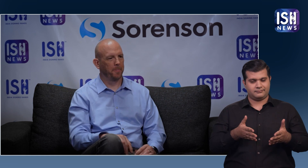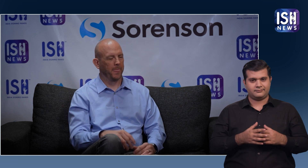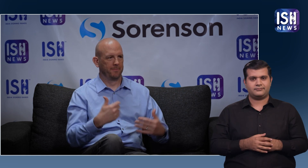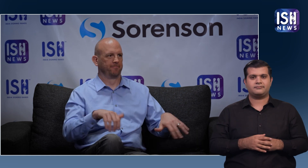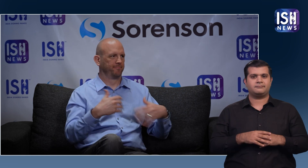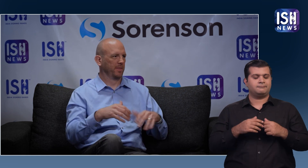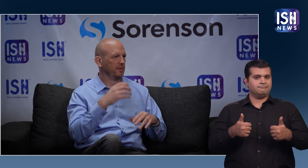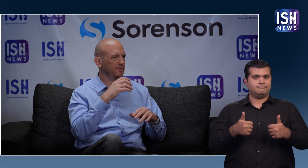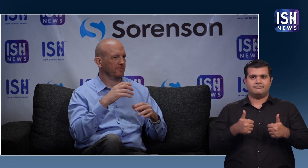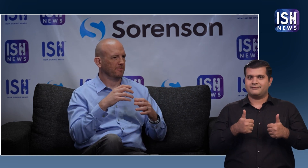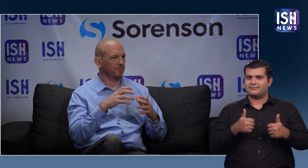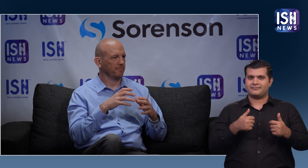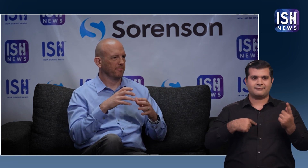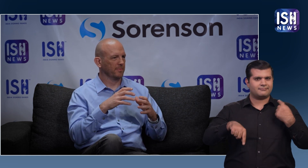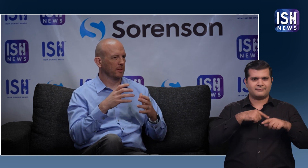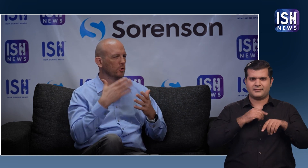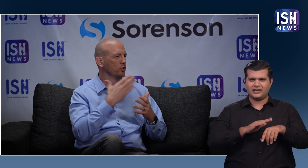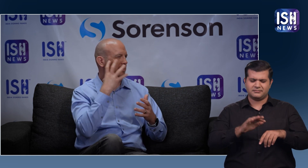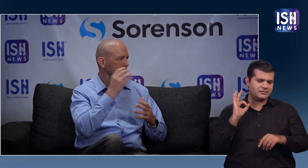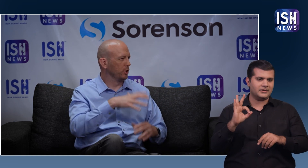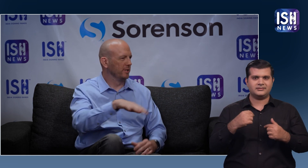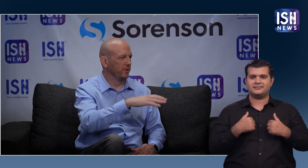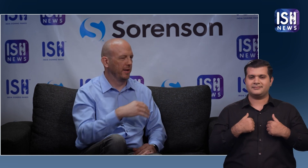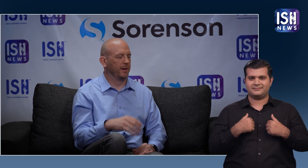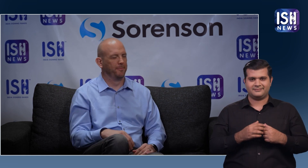It was really a wonderful experience for them.